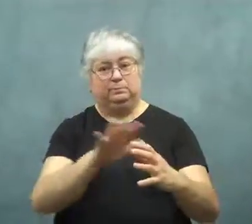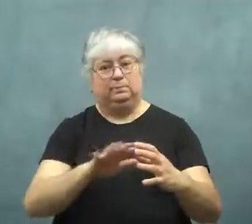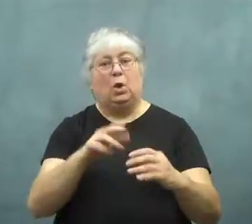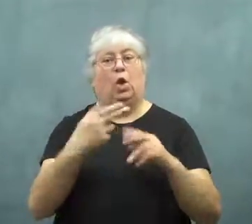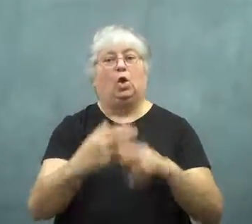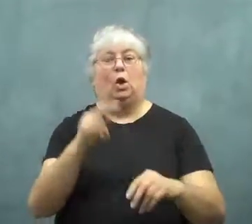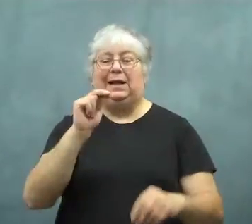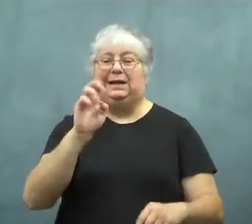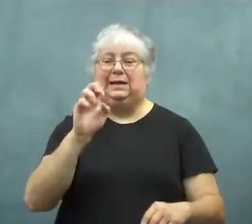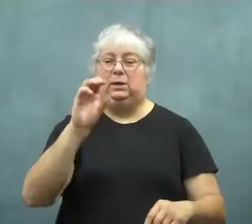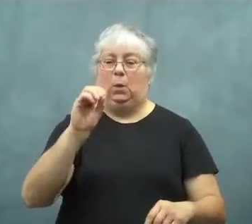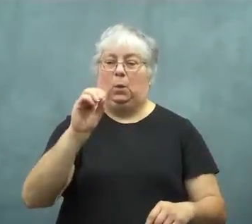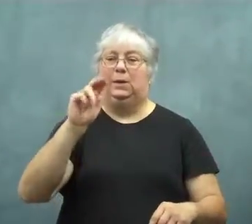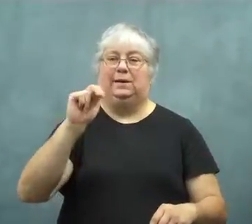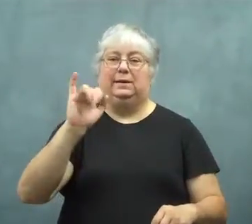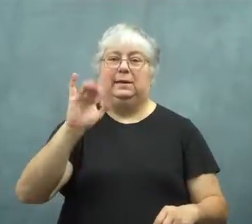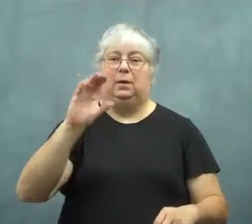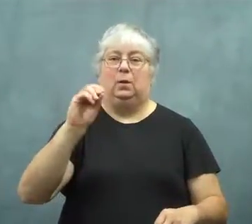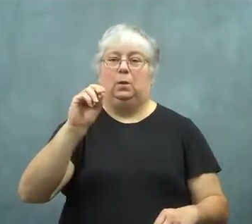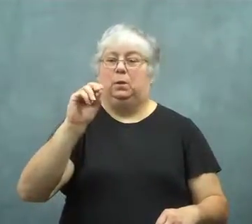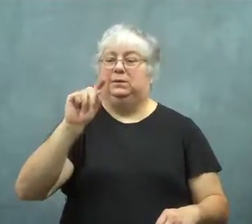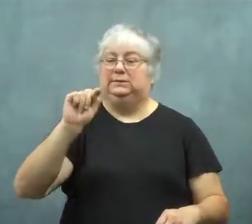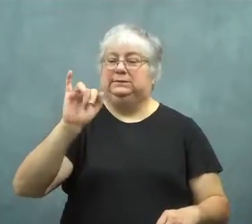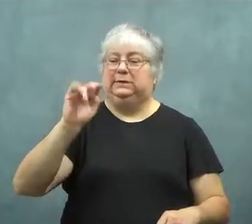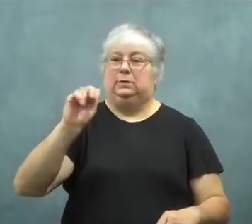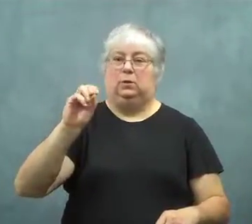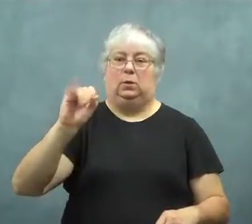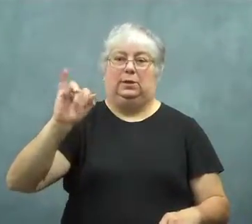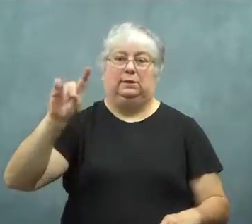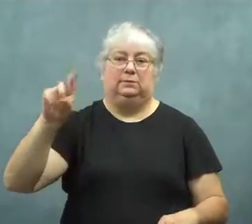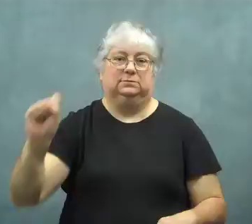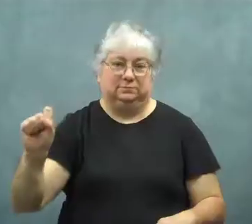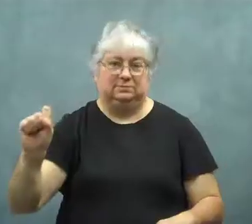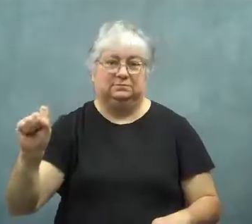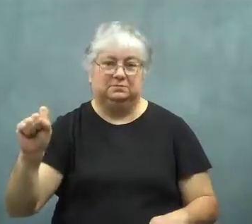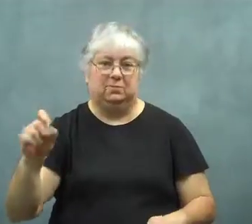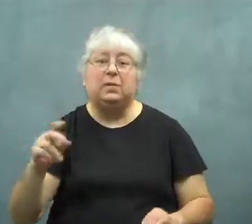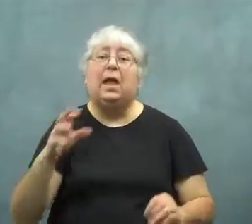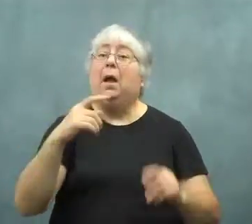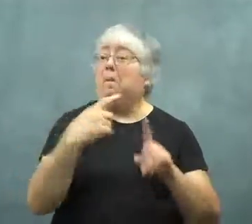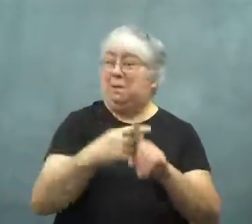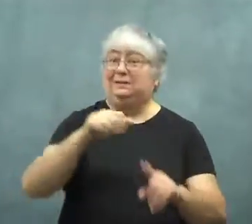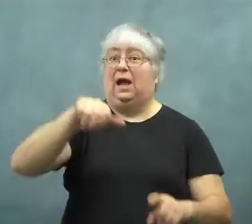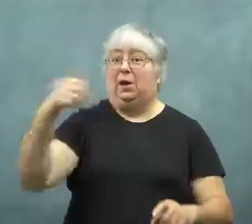This class is called neonicotinoids.